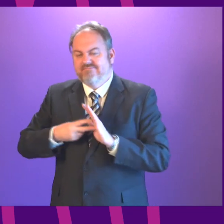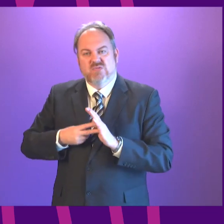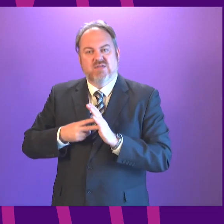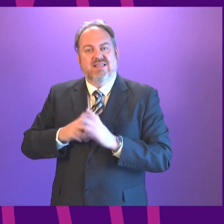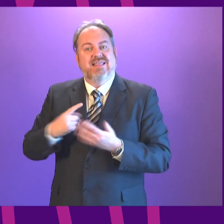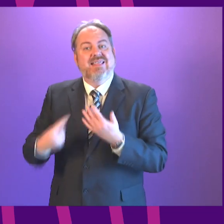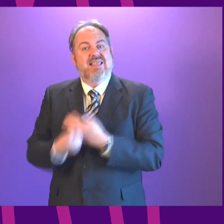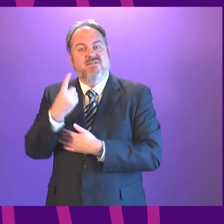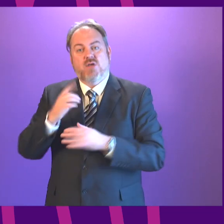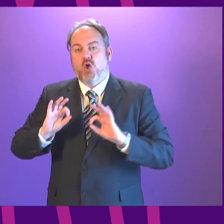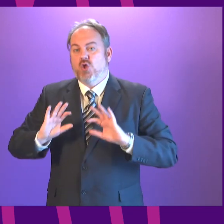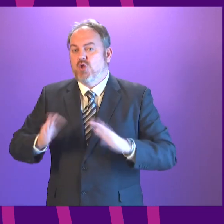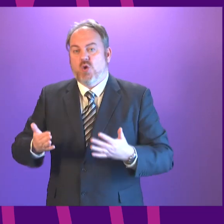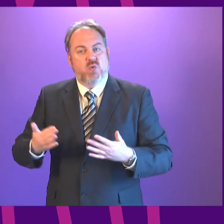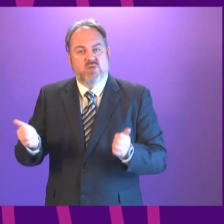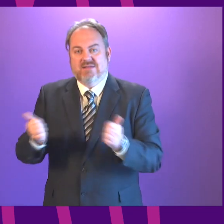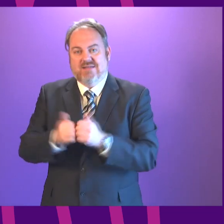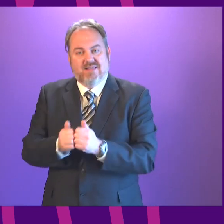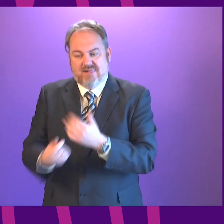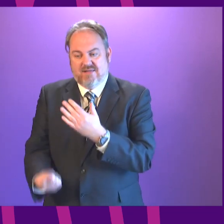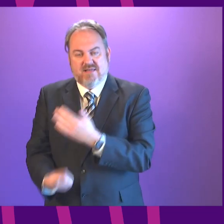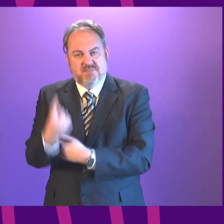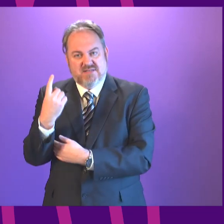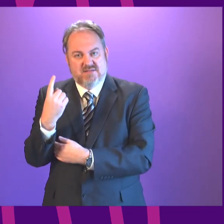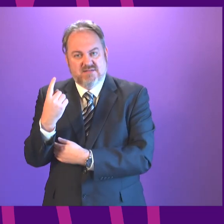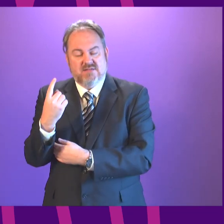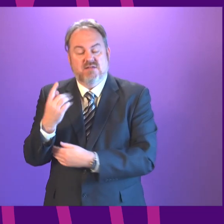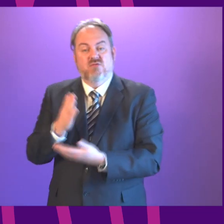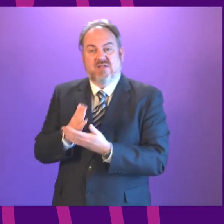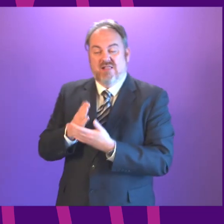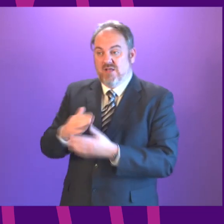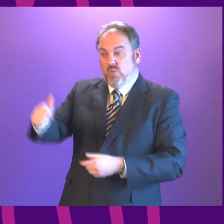The consequences of ending the Brexit transition period during a pandemic were predictable